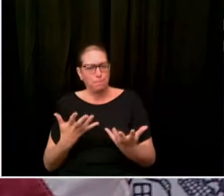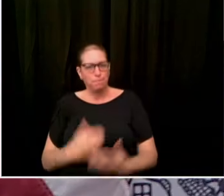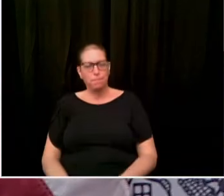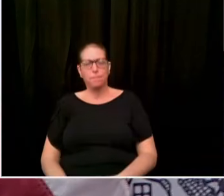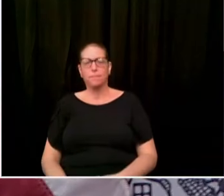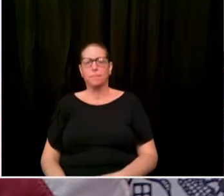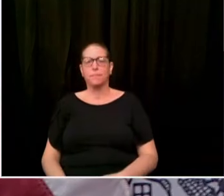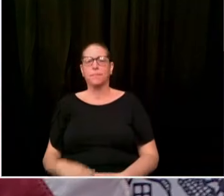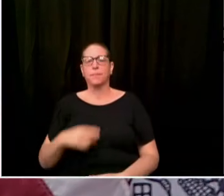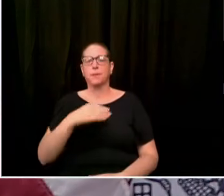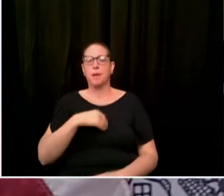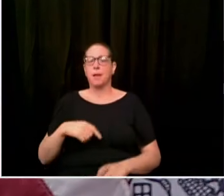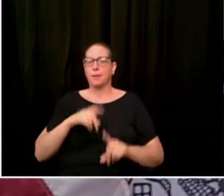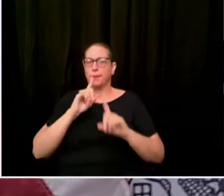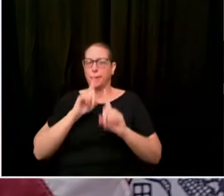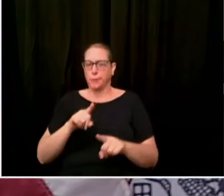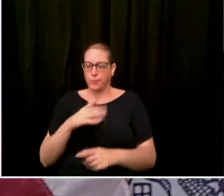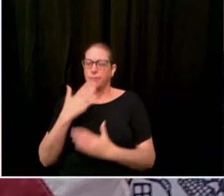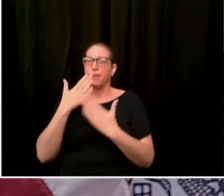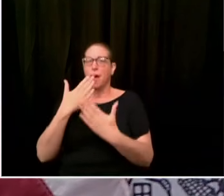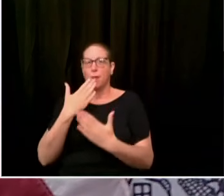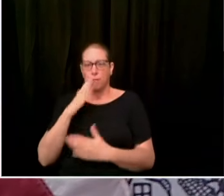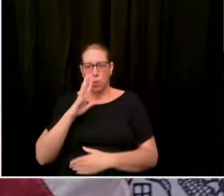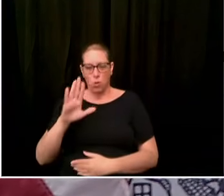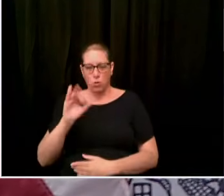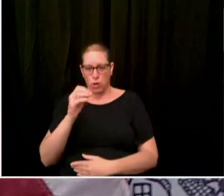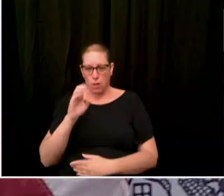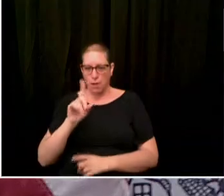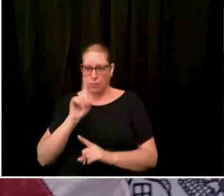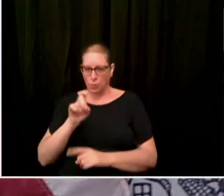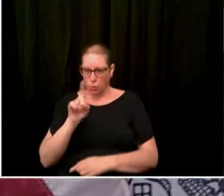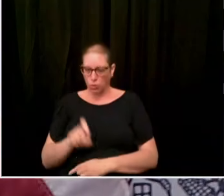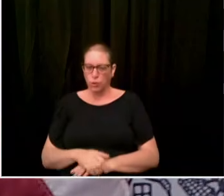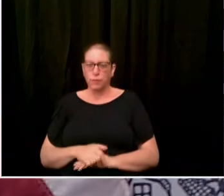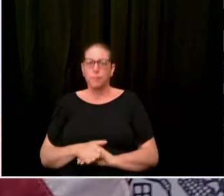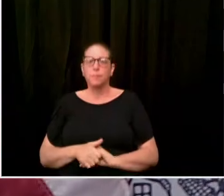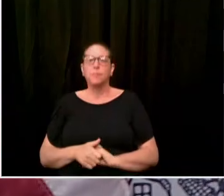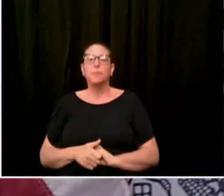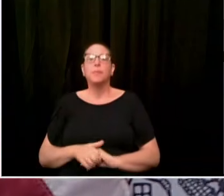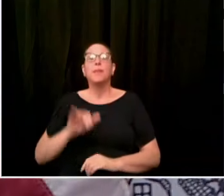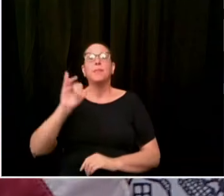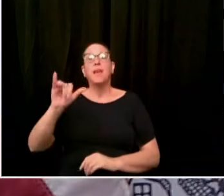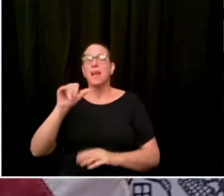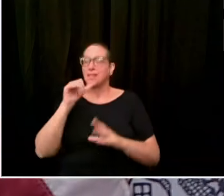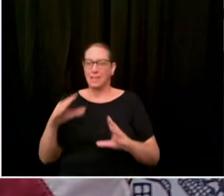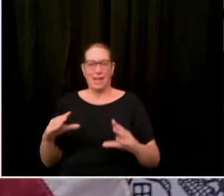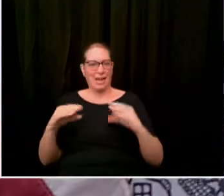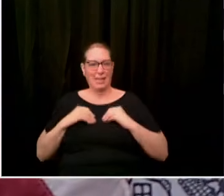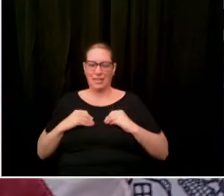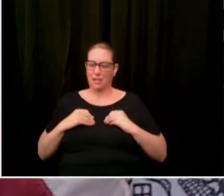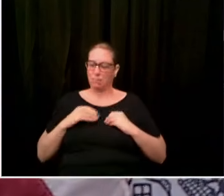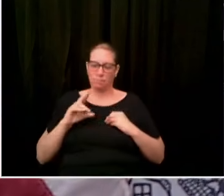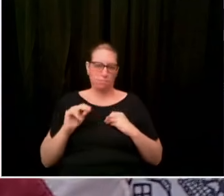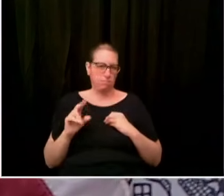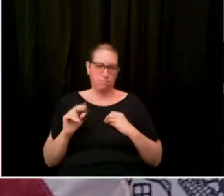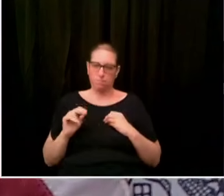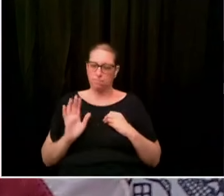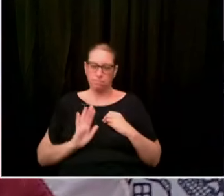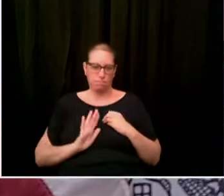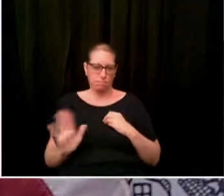ANTI-SEMITISM, BUT ALSO TO AVOID THESE INCIDENTS FROM HANG?